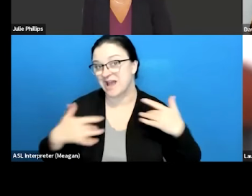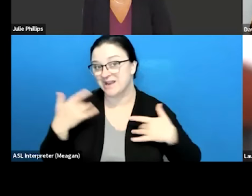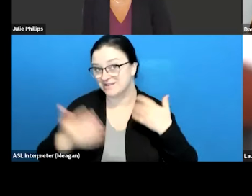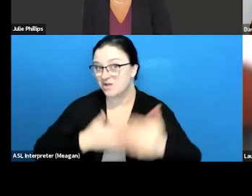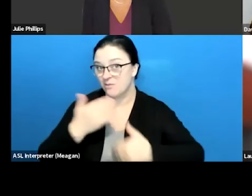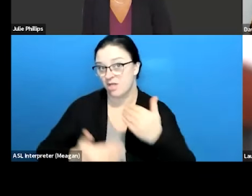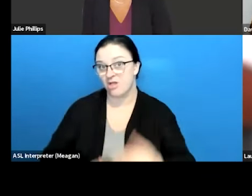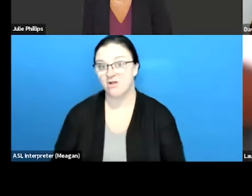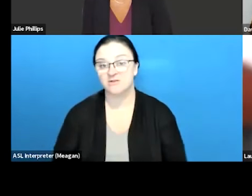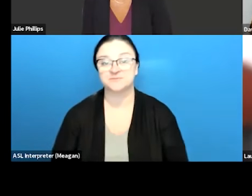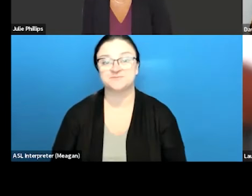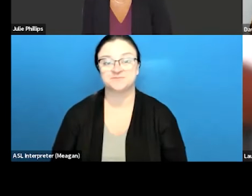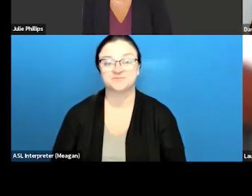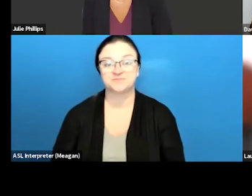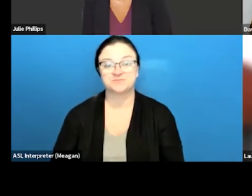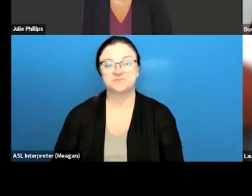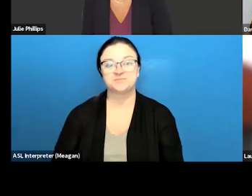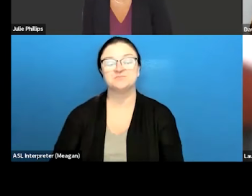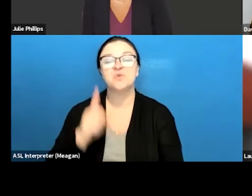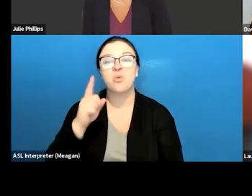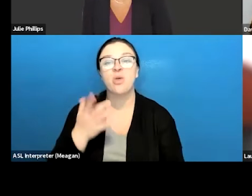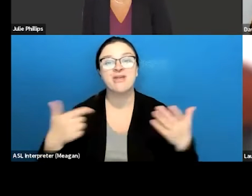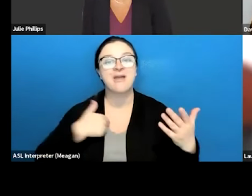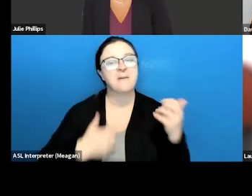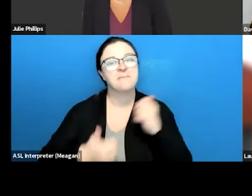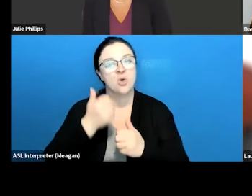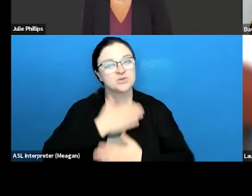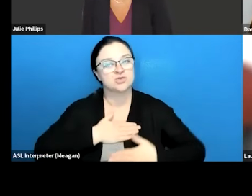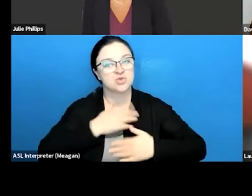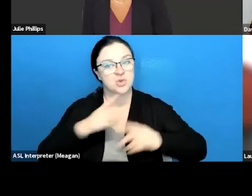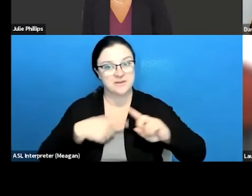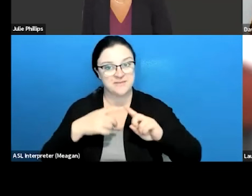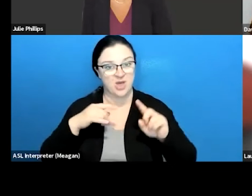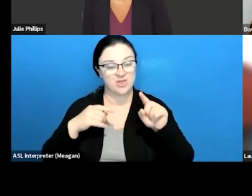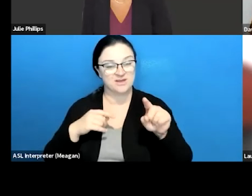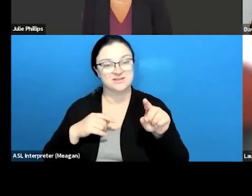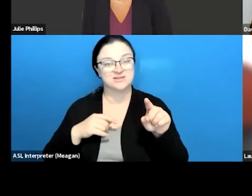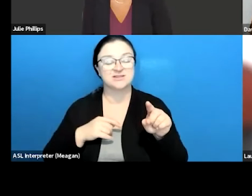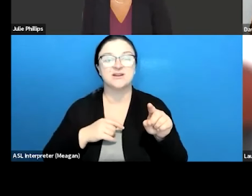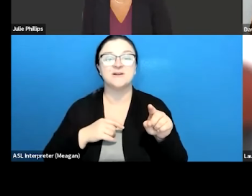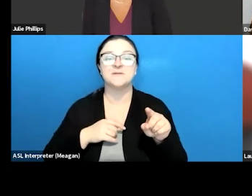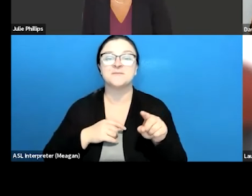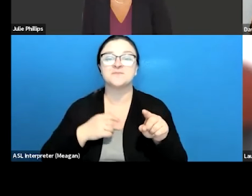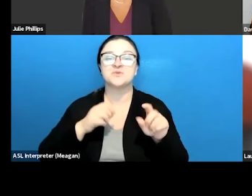I think one of the things that I most enjoyed about that was being able to come to the table,